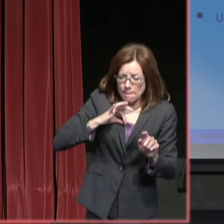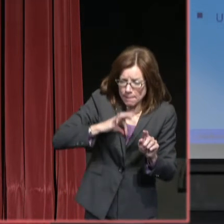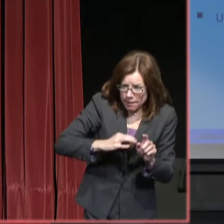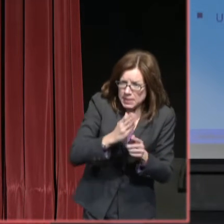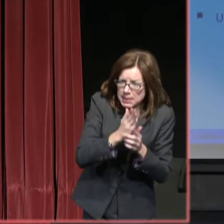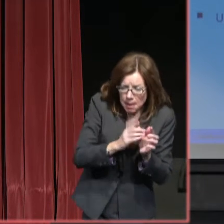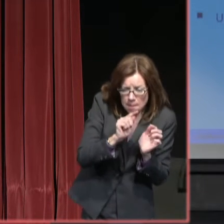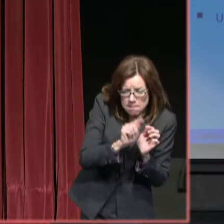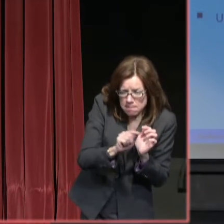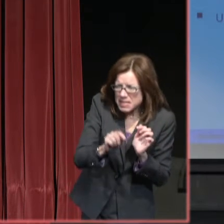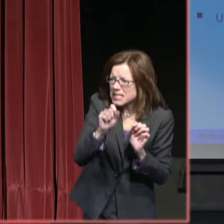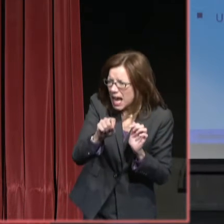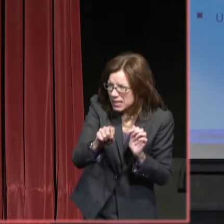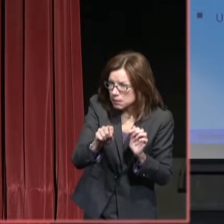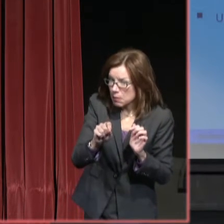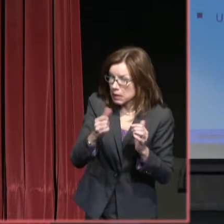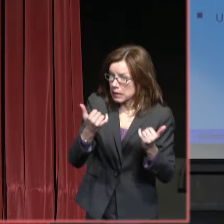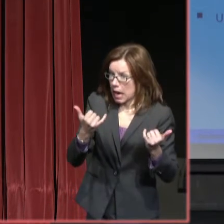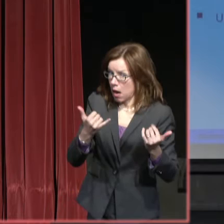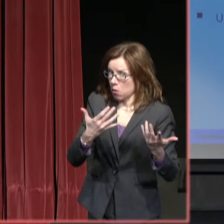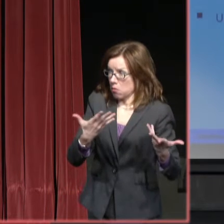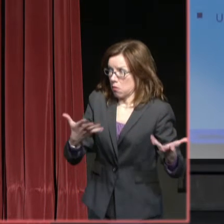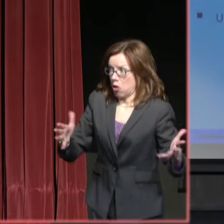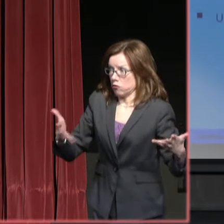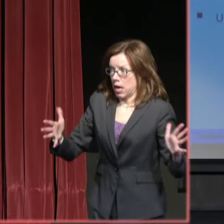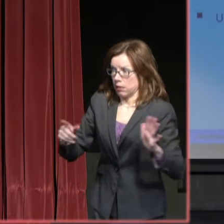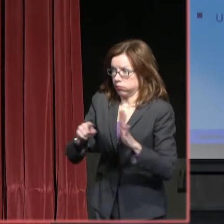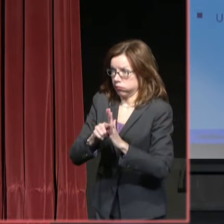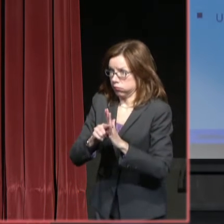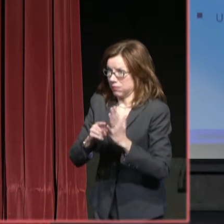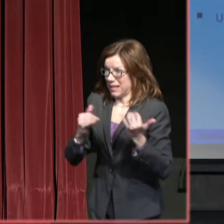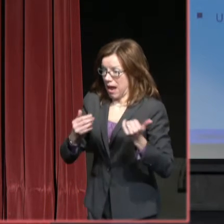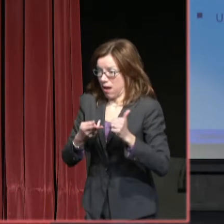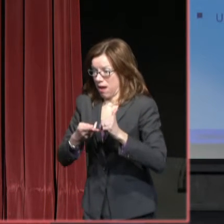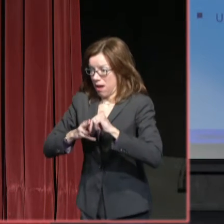but we've already passed that threshold. It's already about 1 degrees warmer than it used to be.